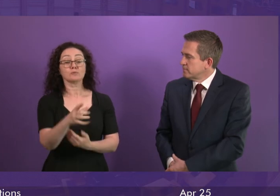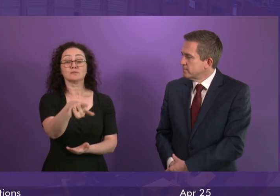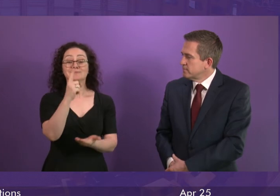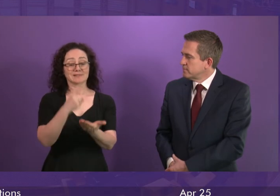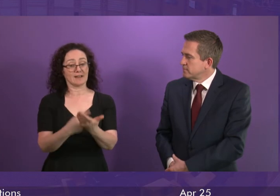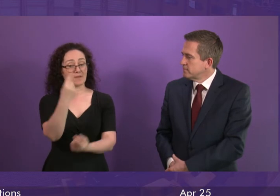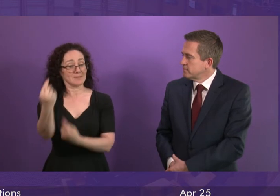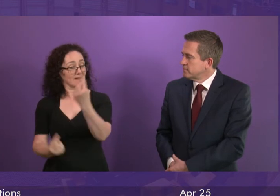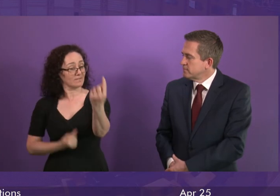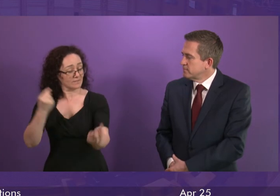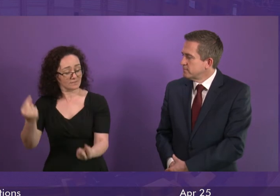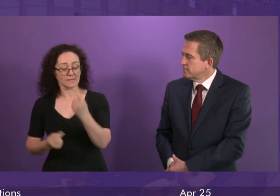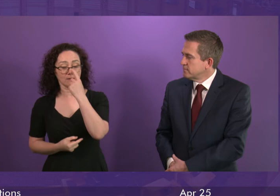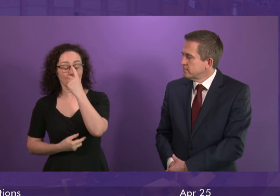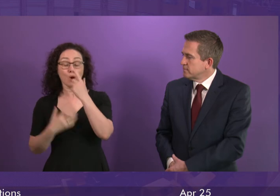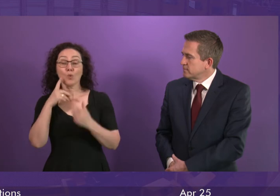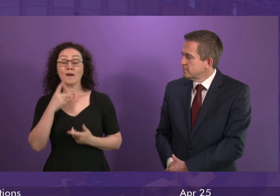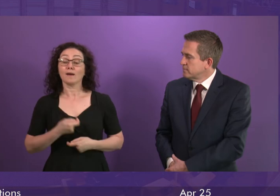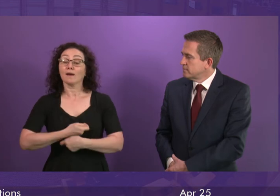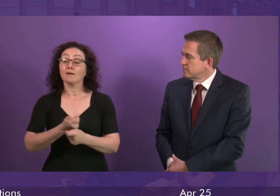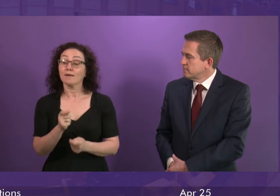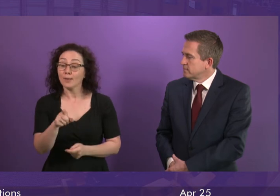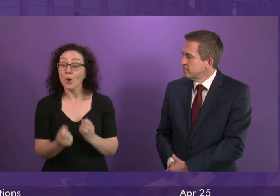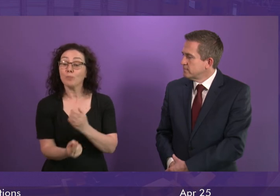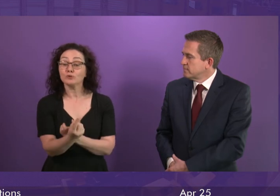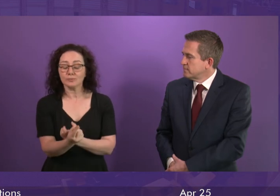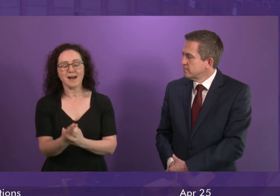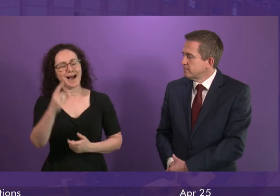every day that, when given that choice, the people of Scotland will opt to become a normal,